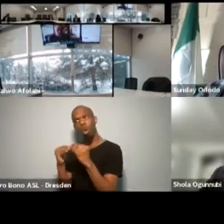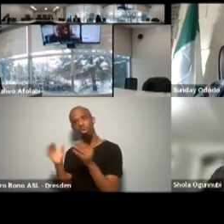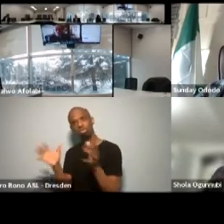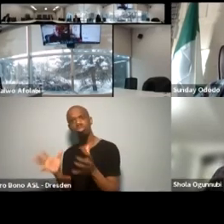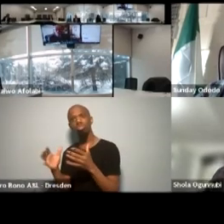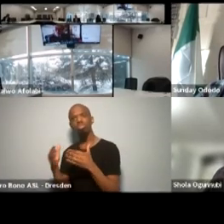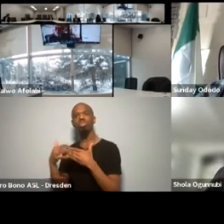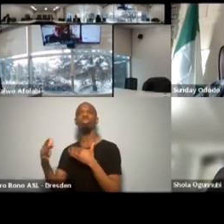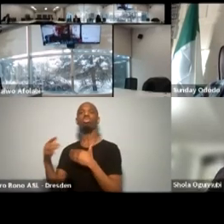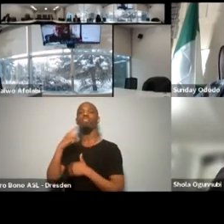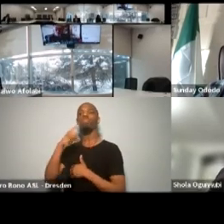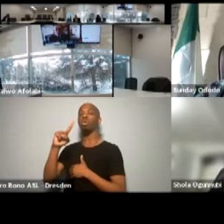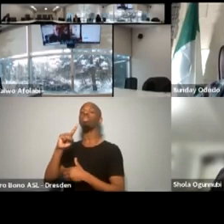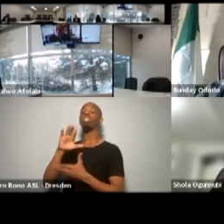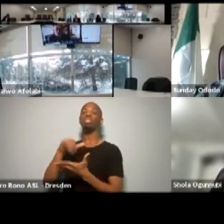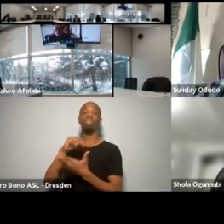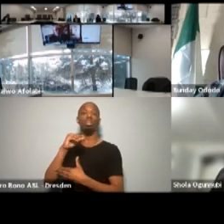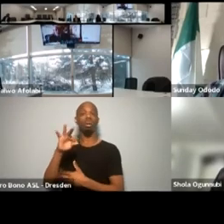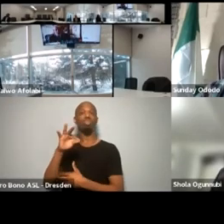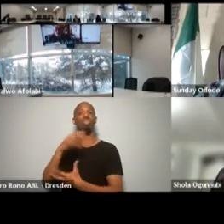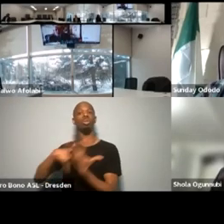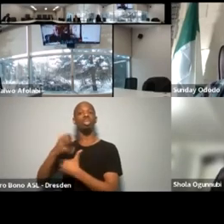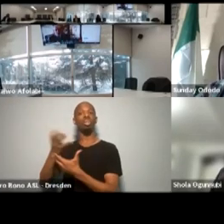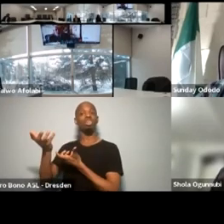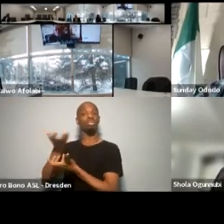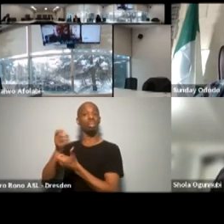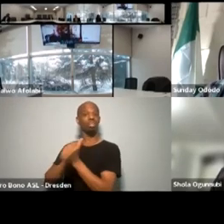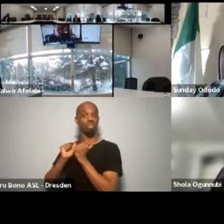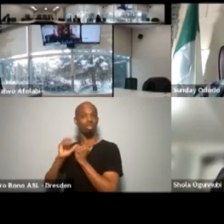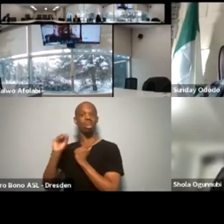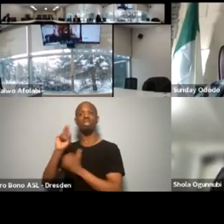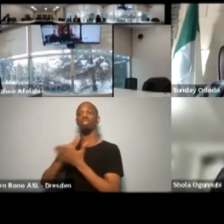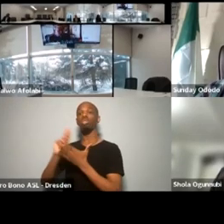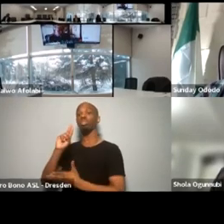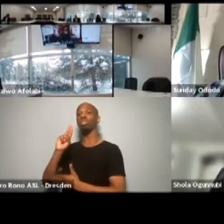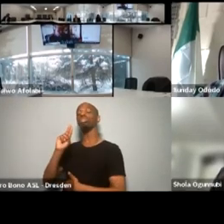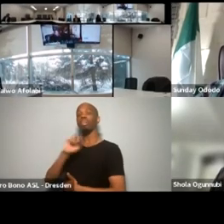and the University of Regina's Faculty of Media, Art and Performance.